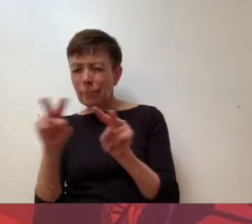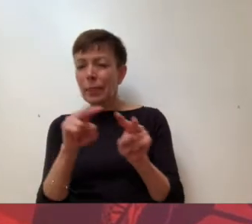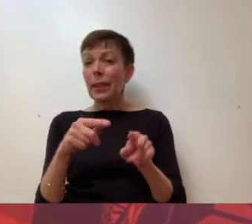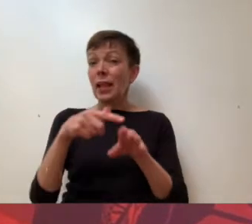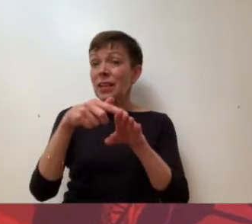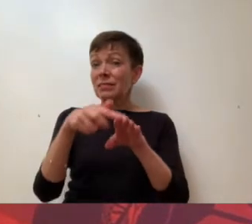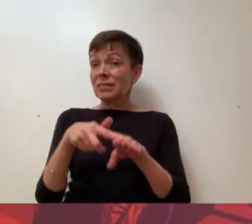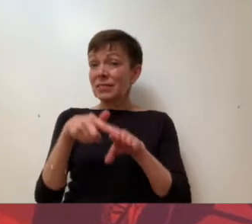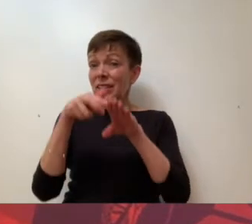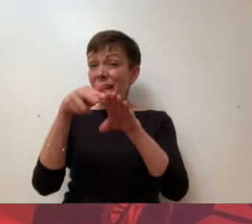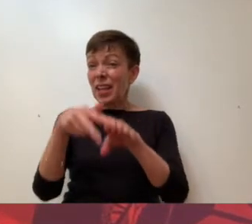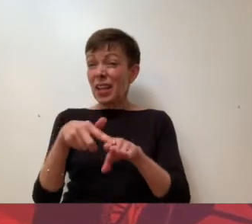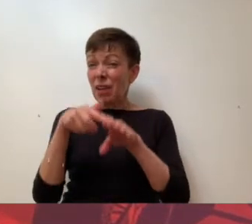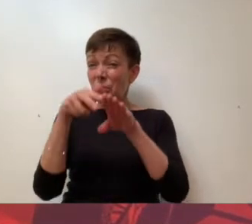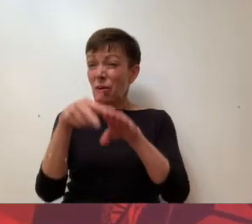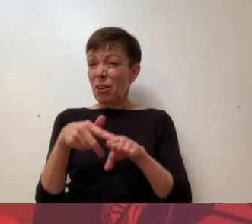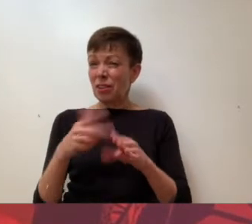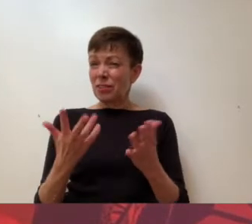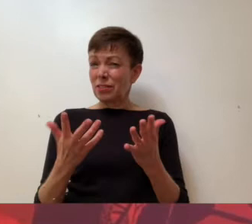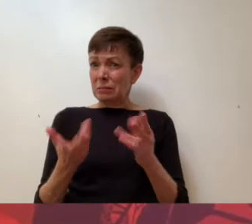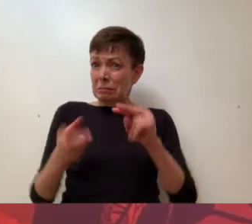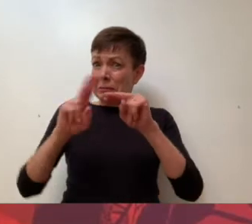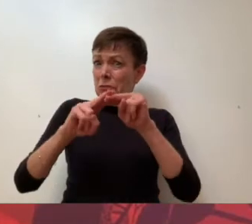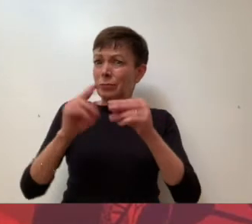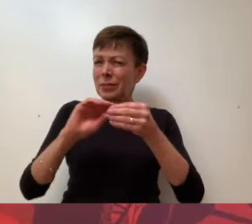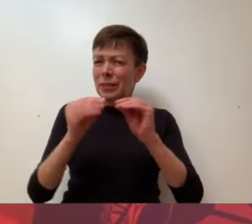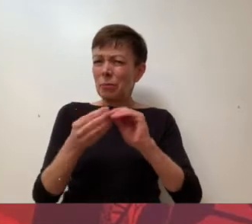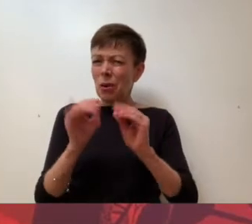accumulates throughout the winter as the snow is piling up. Resident volunteers through